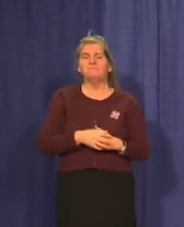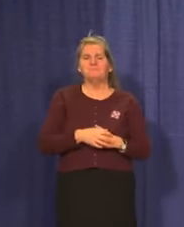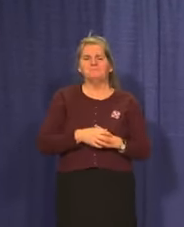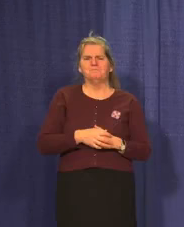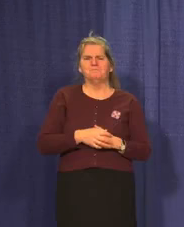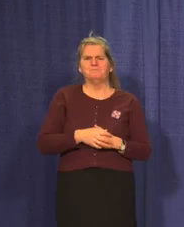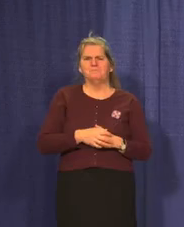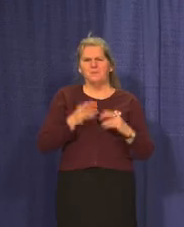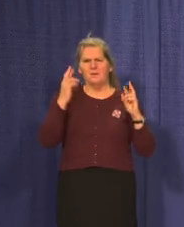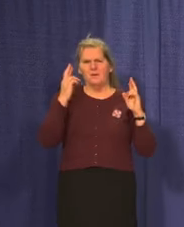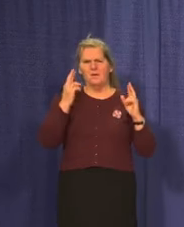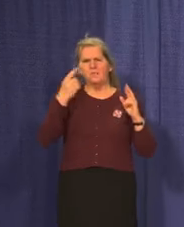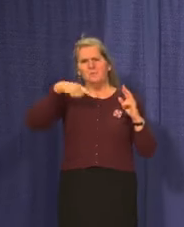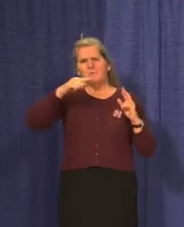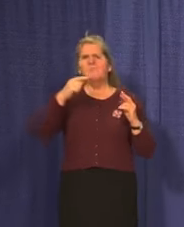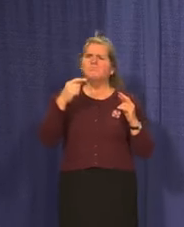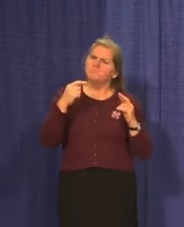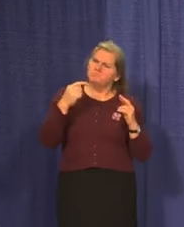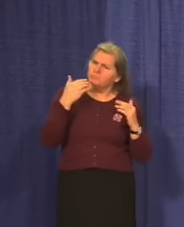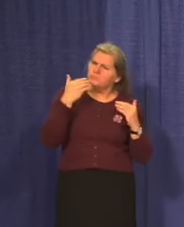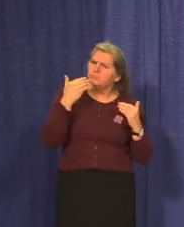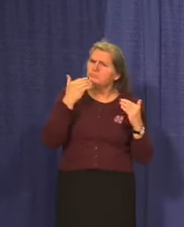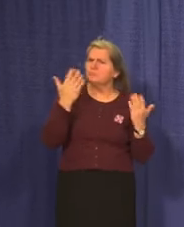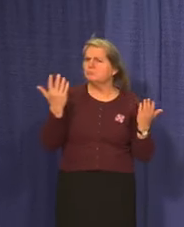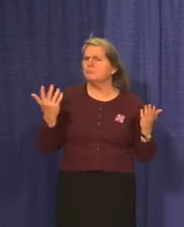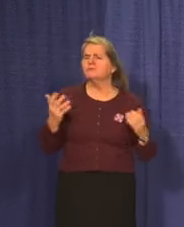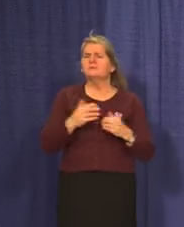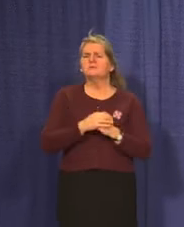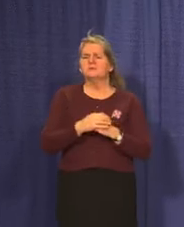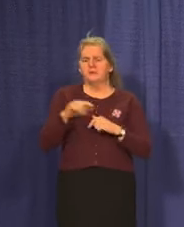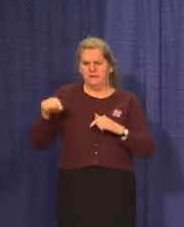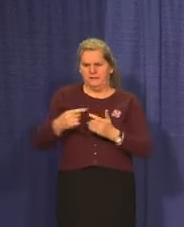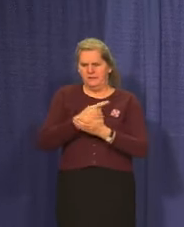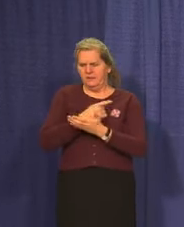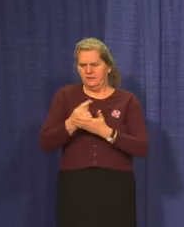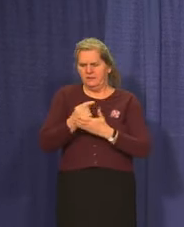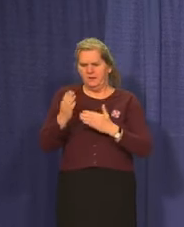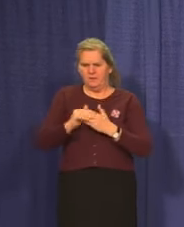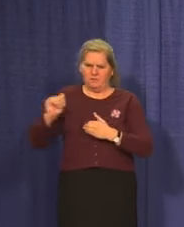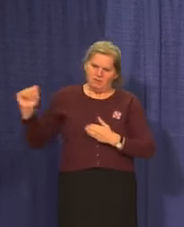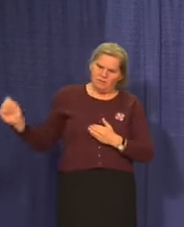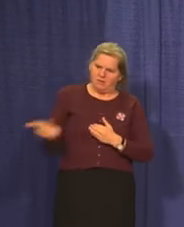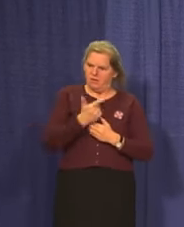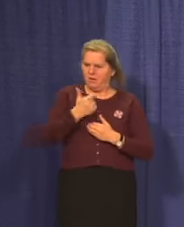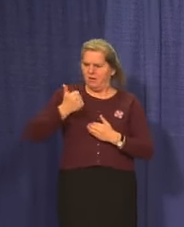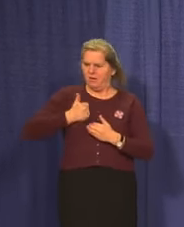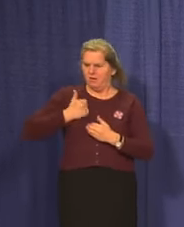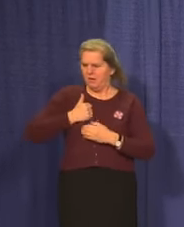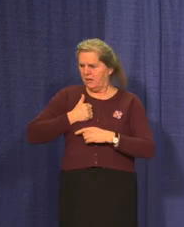I HOPE EVERYONE IS STAYING WELL. THIS WEEK ALMOST EVERY PART OF THE COUNTRY IS FACING CHALLENGES